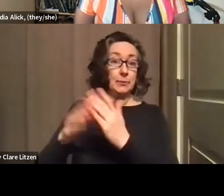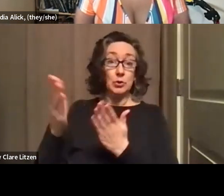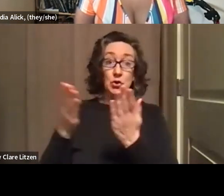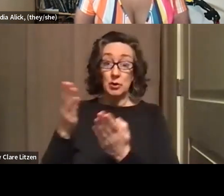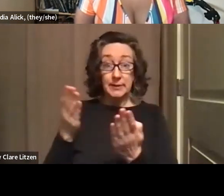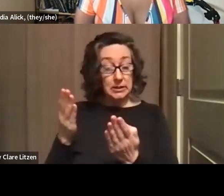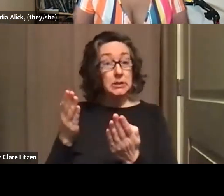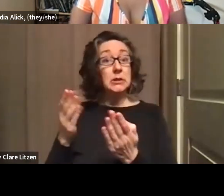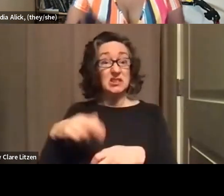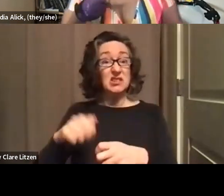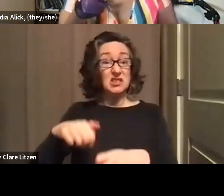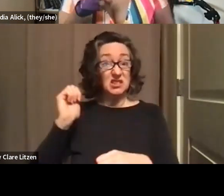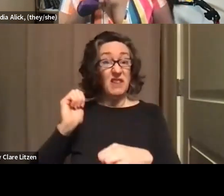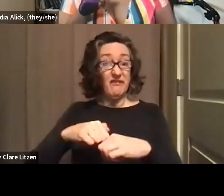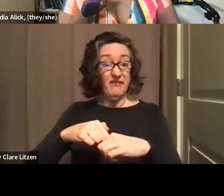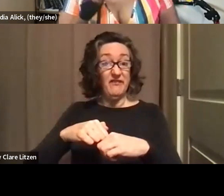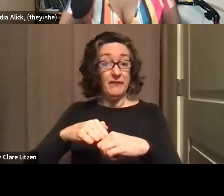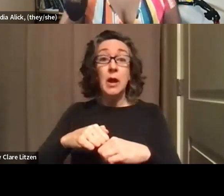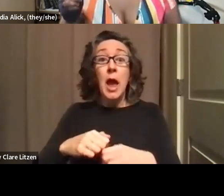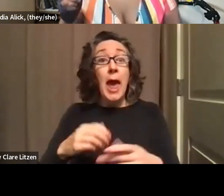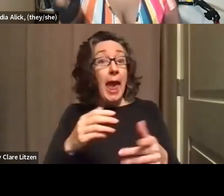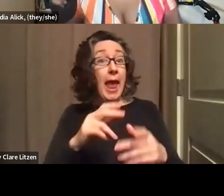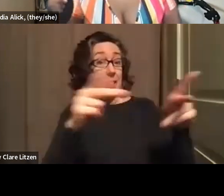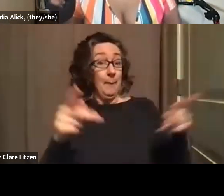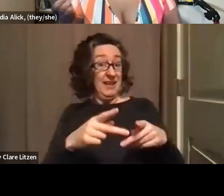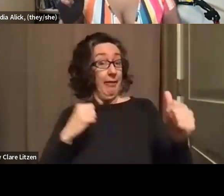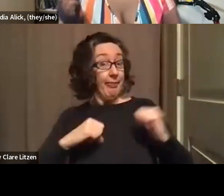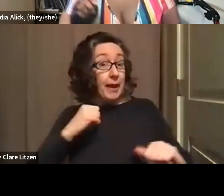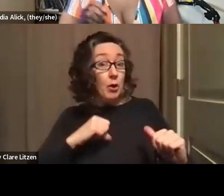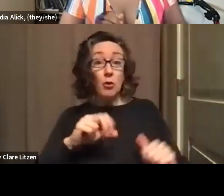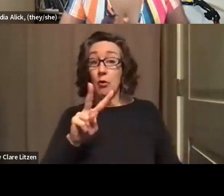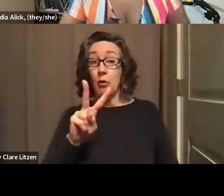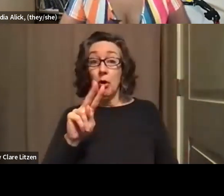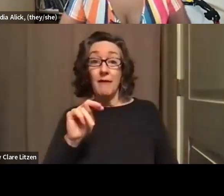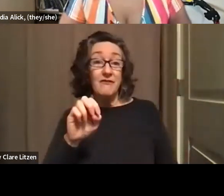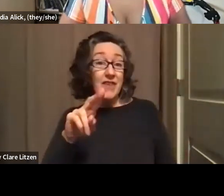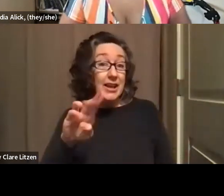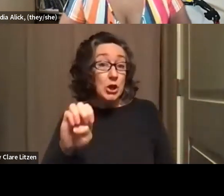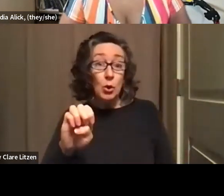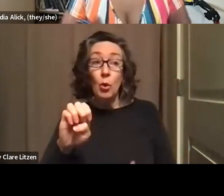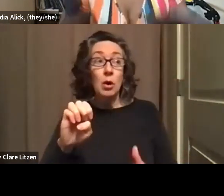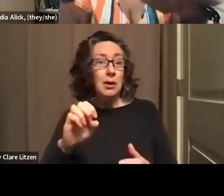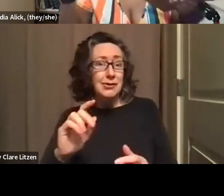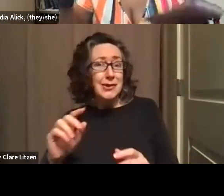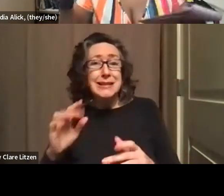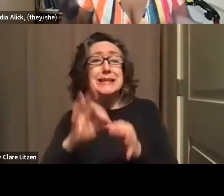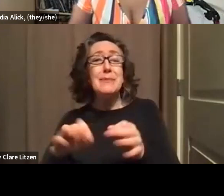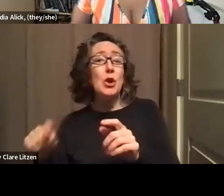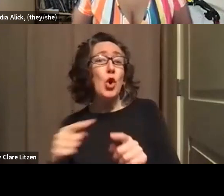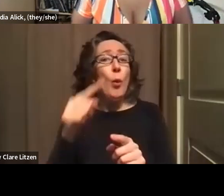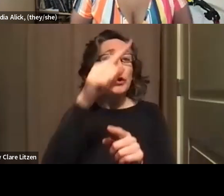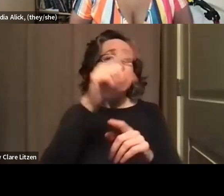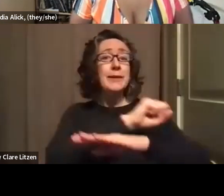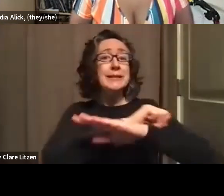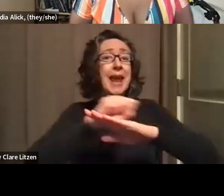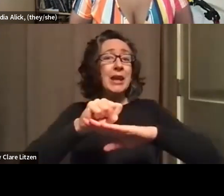The venue themselves from getting on a stage, going to the green room, you know, sometimes